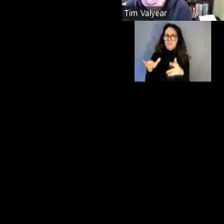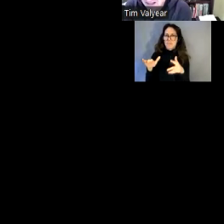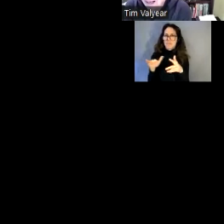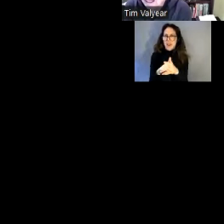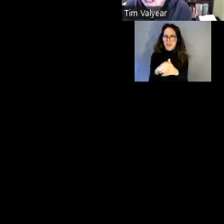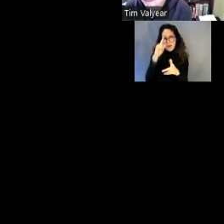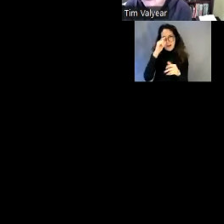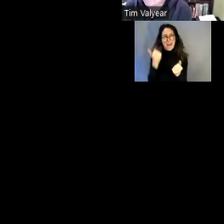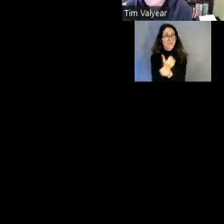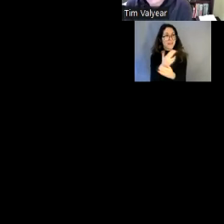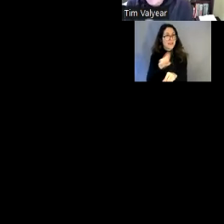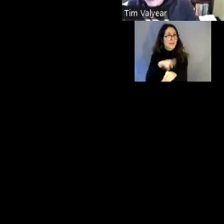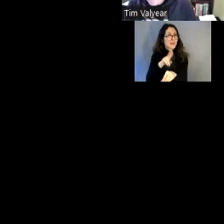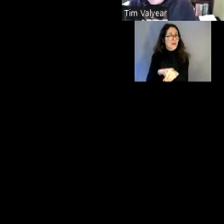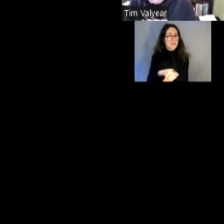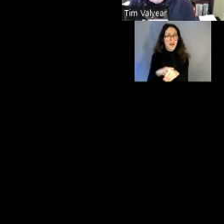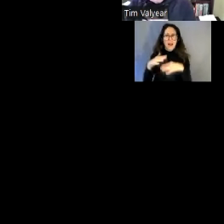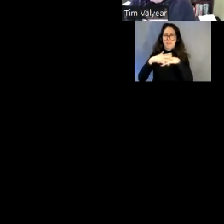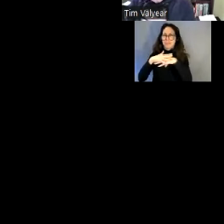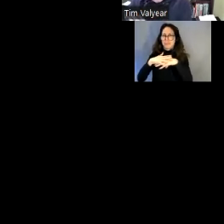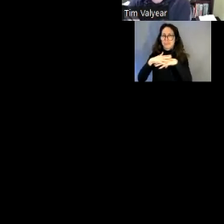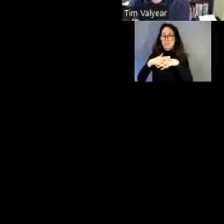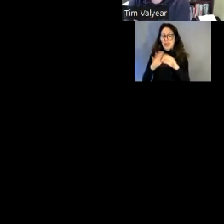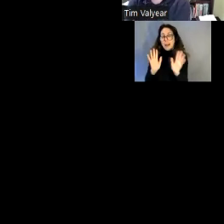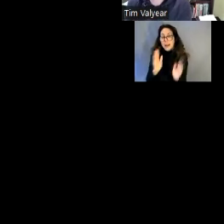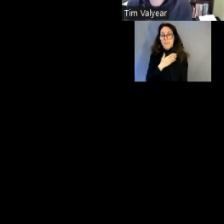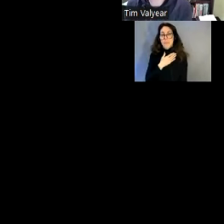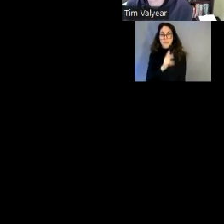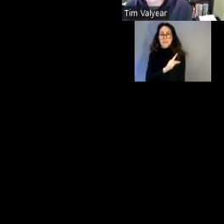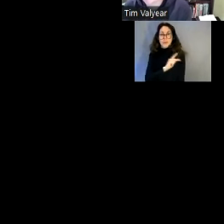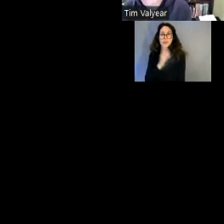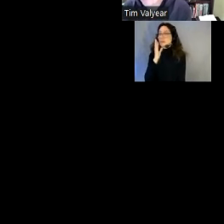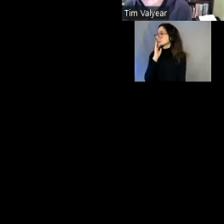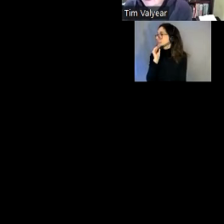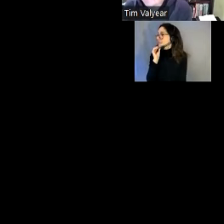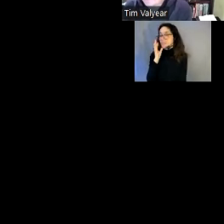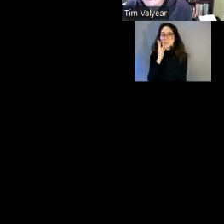The airports were full. It was like March break never saw